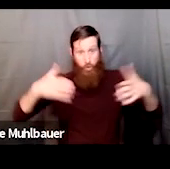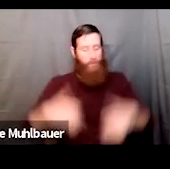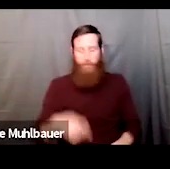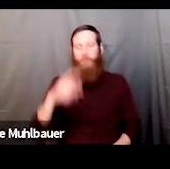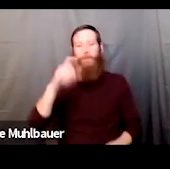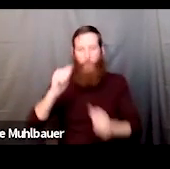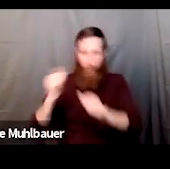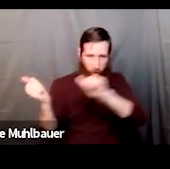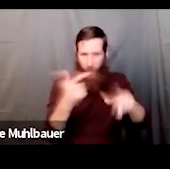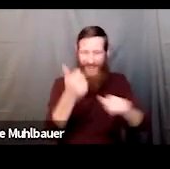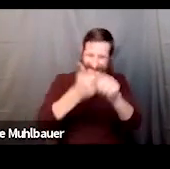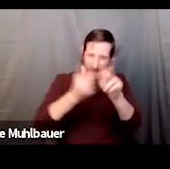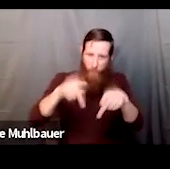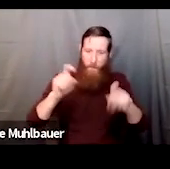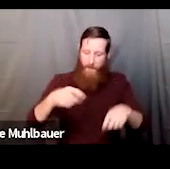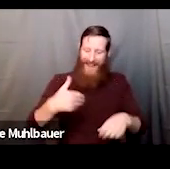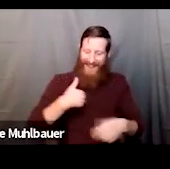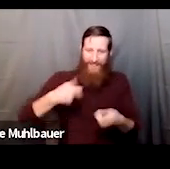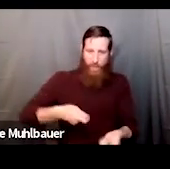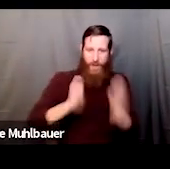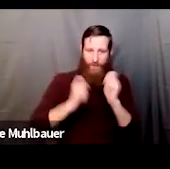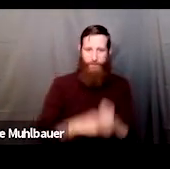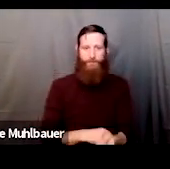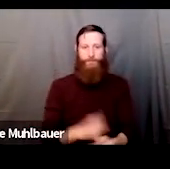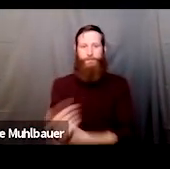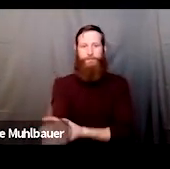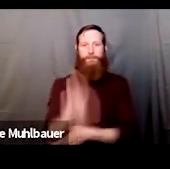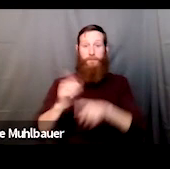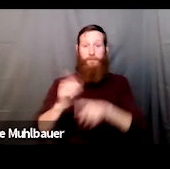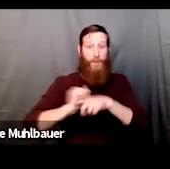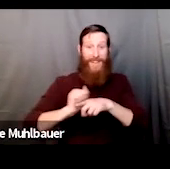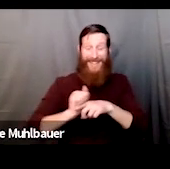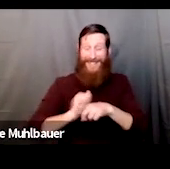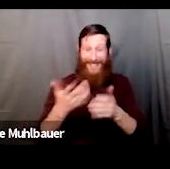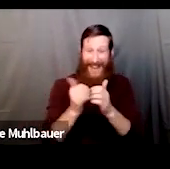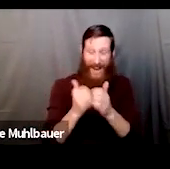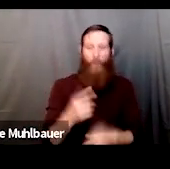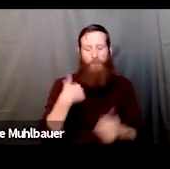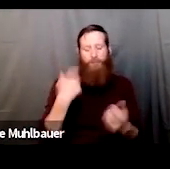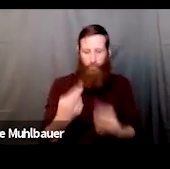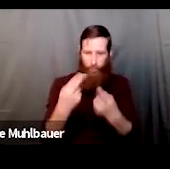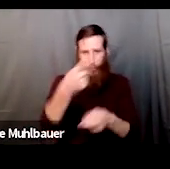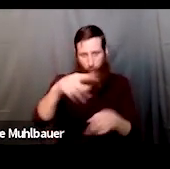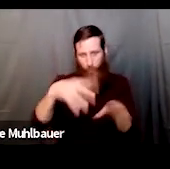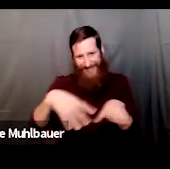In order to practice avalanche rescue, I highly recommend that you all take an avalanche rescue course.